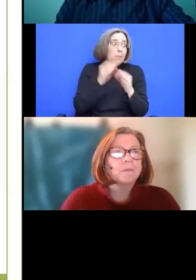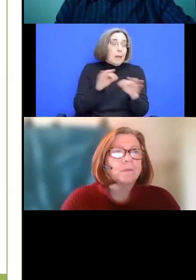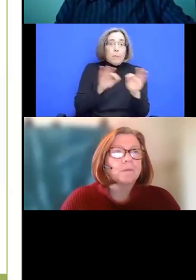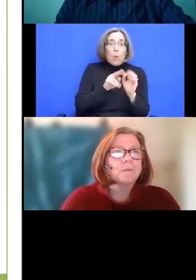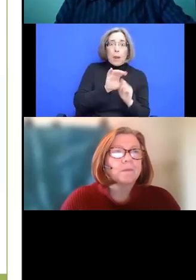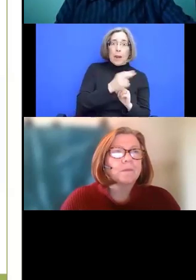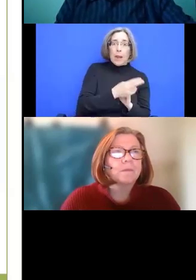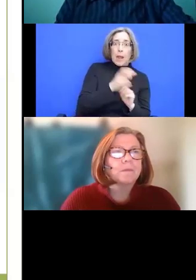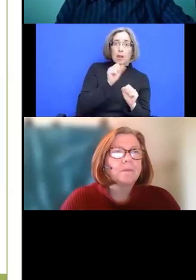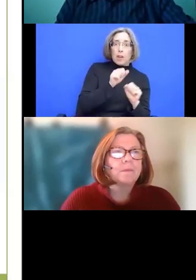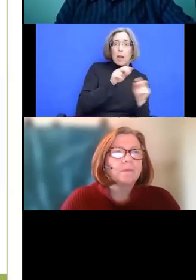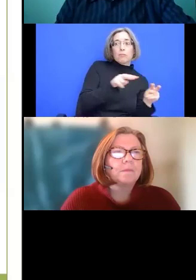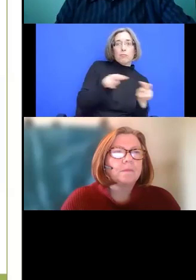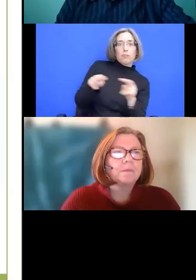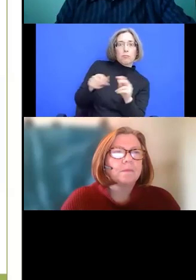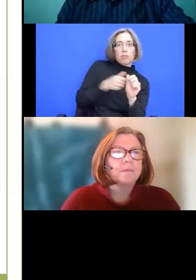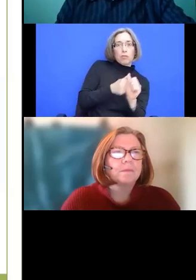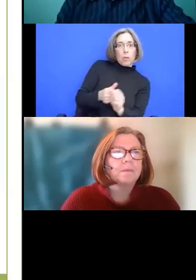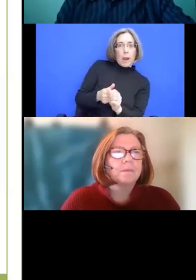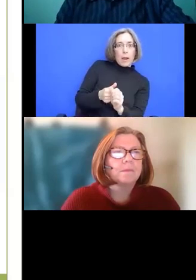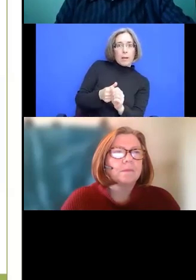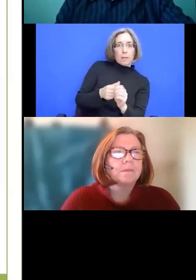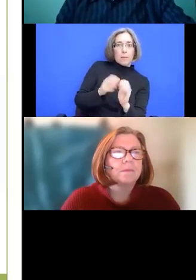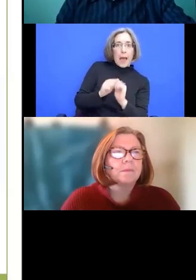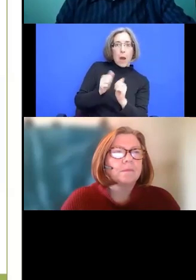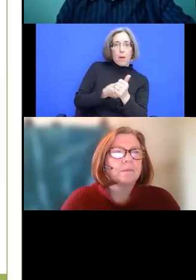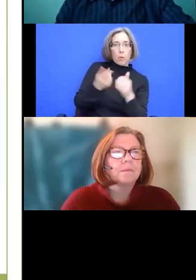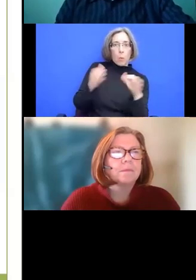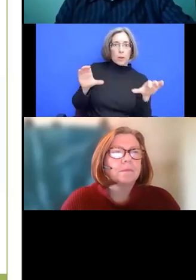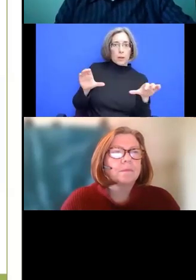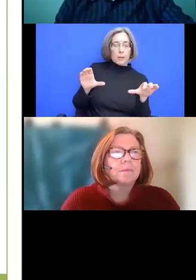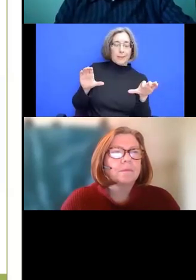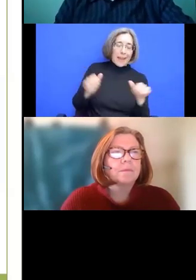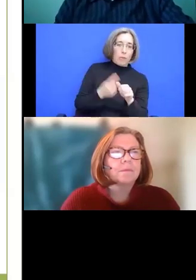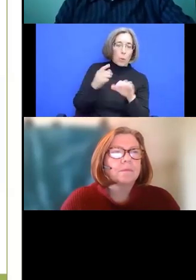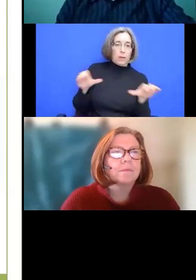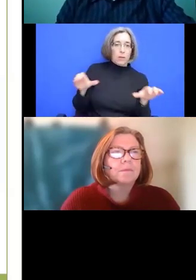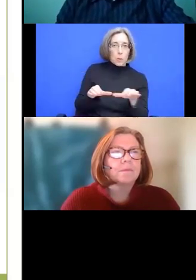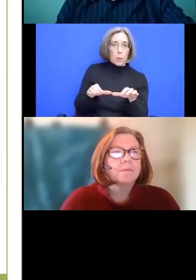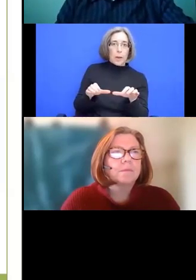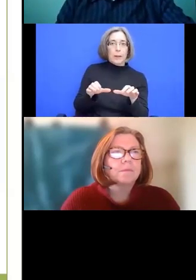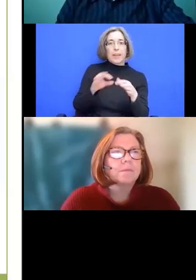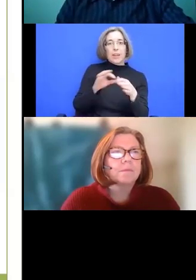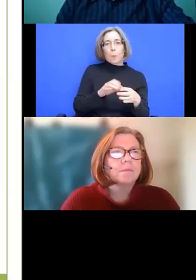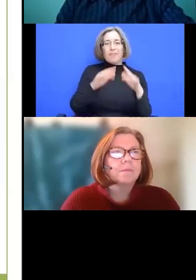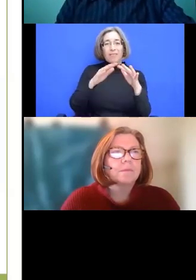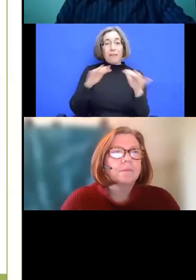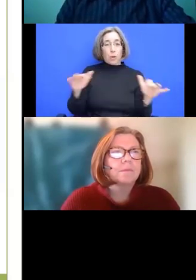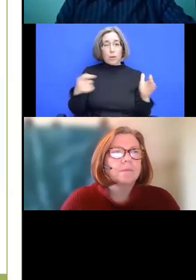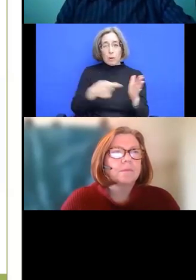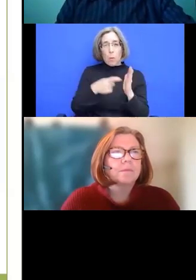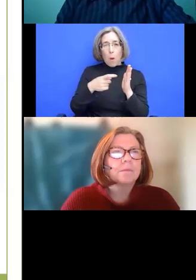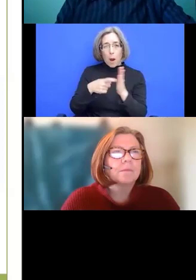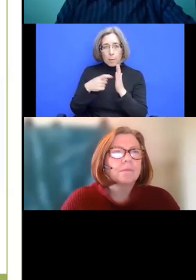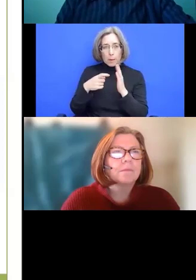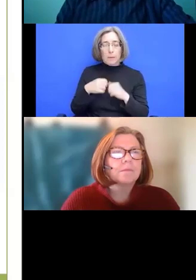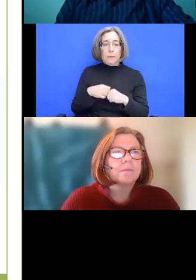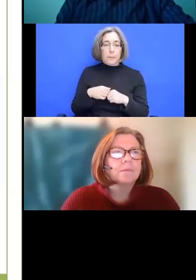how everybody is doing in terms of their diversity requirements. But other things that are important